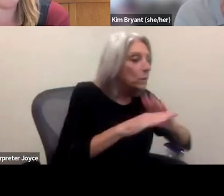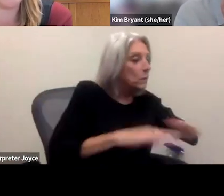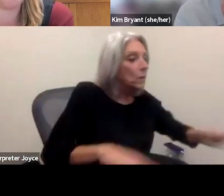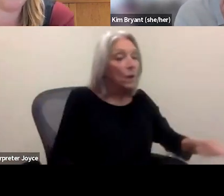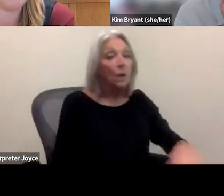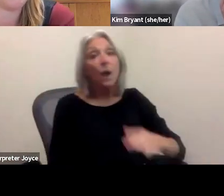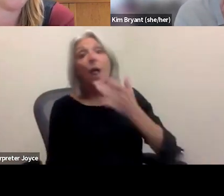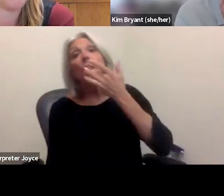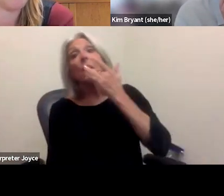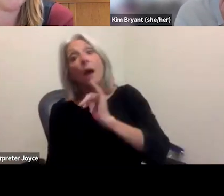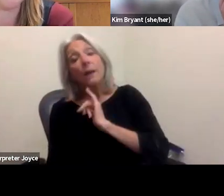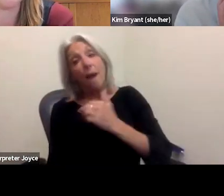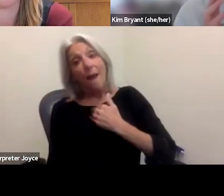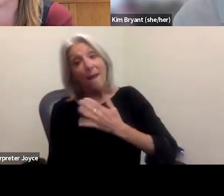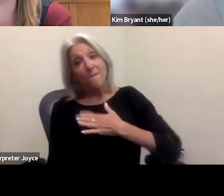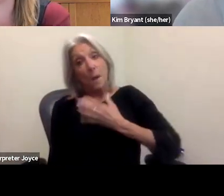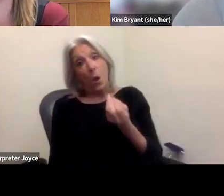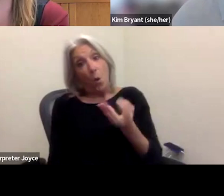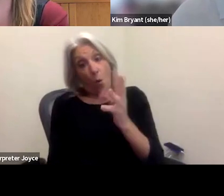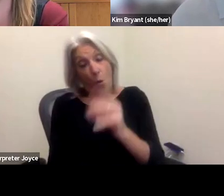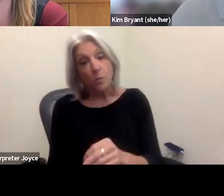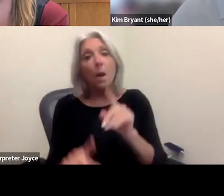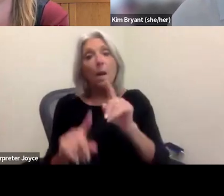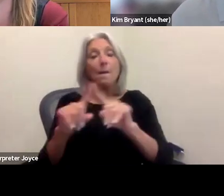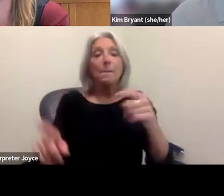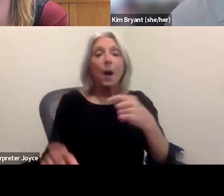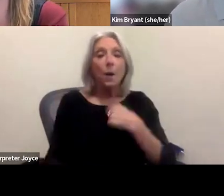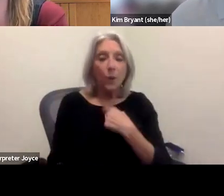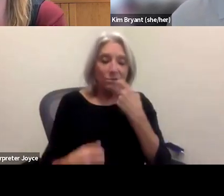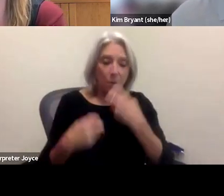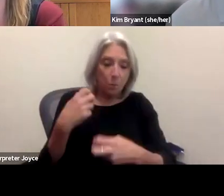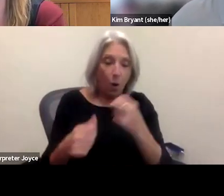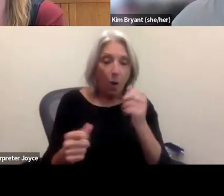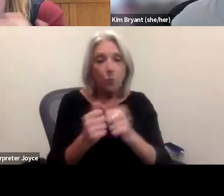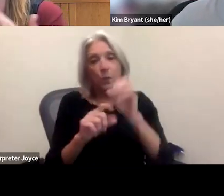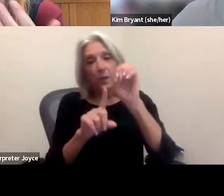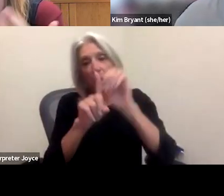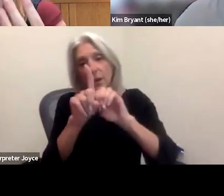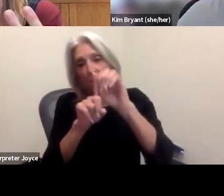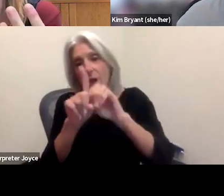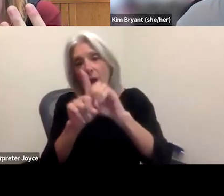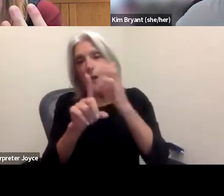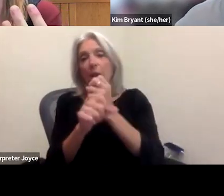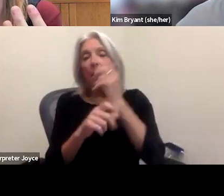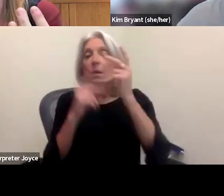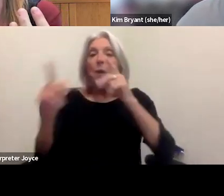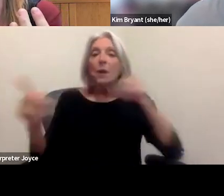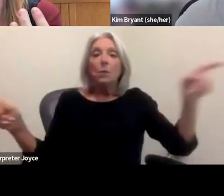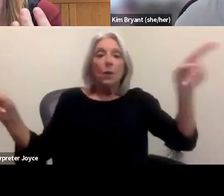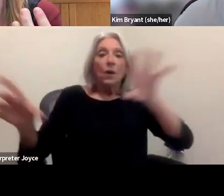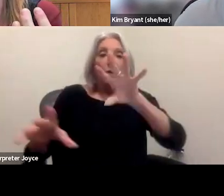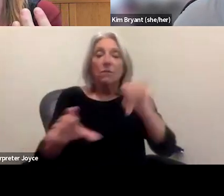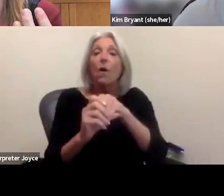You can see, we run into maintenance of elevators. Getting our people to these spaces also highlights the fact that a lot of research